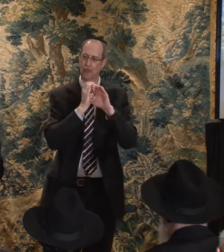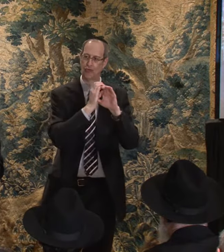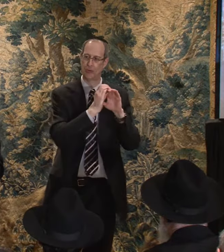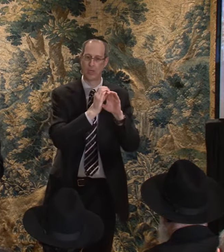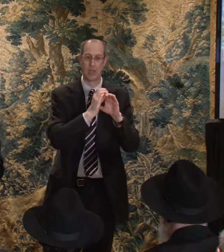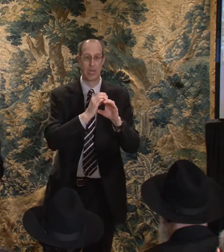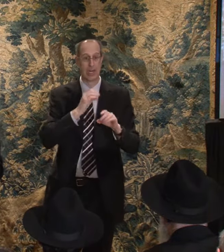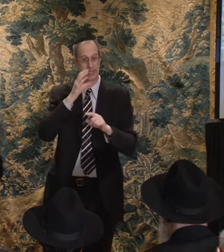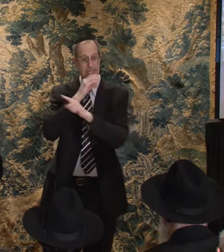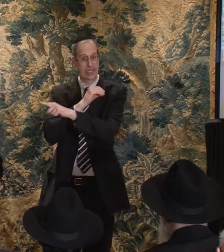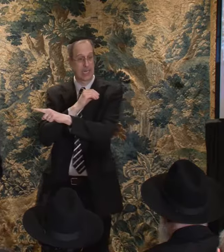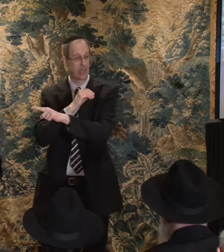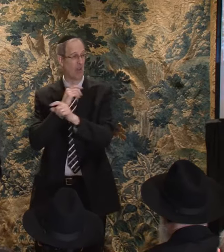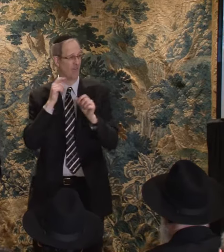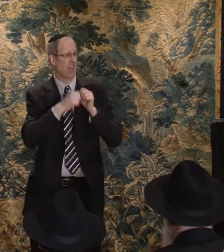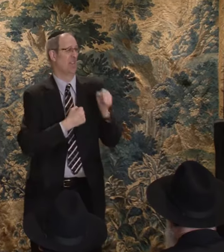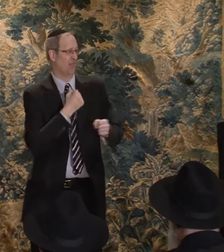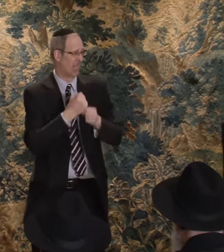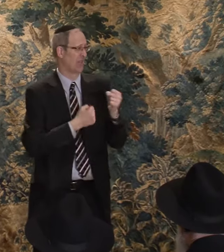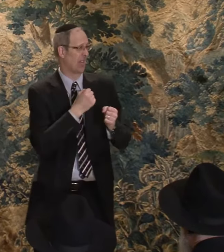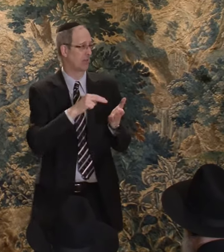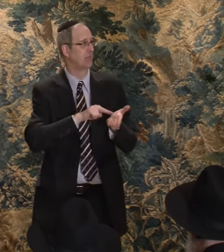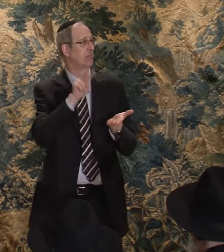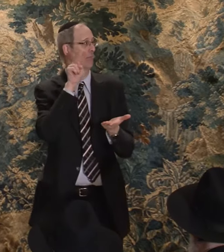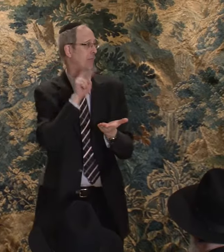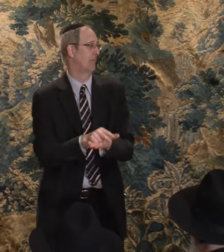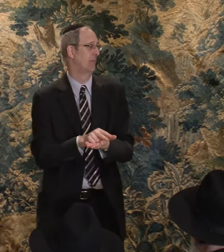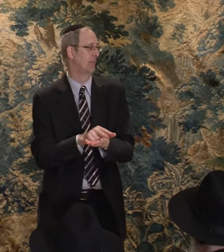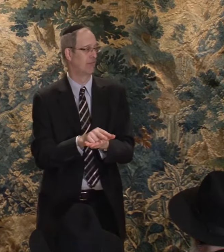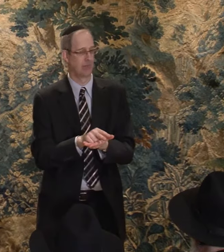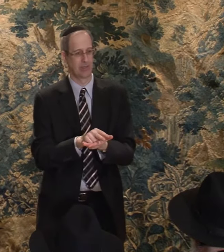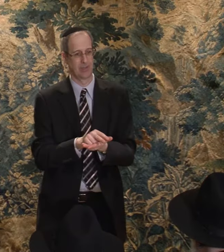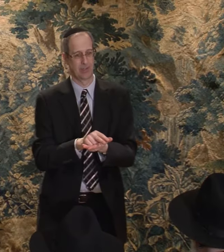pulling away he started running faster he slipped and he fell when he fell the